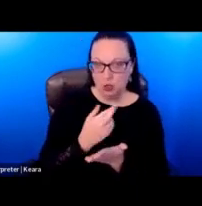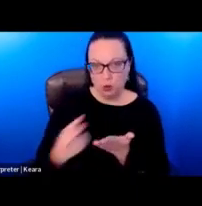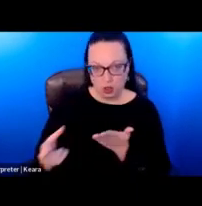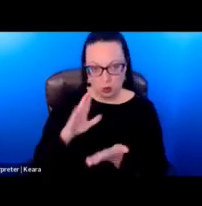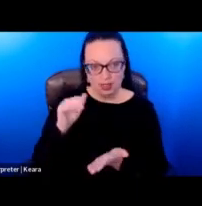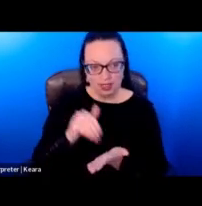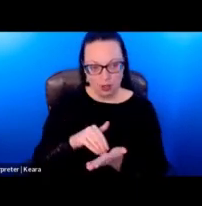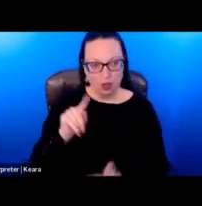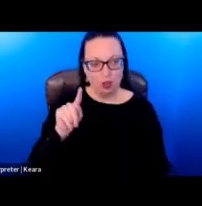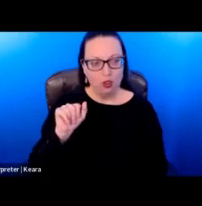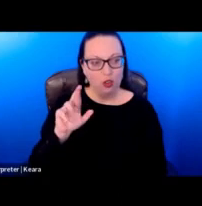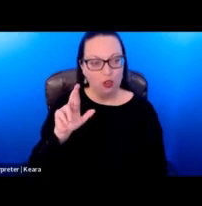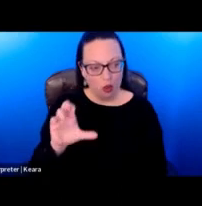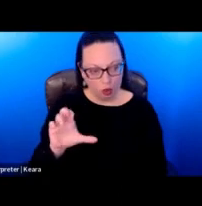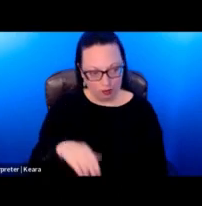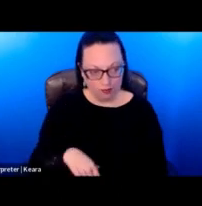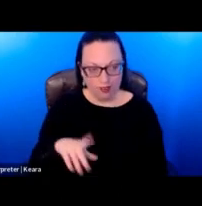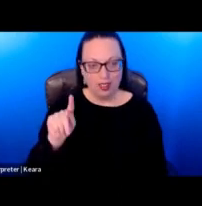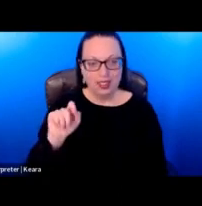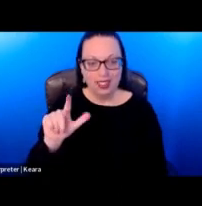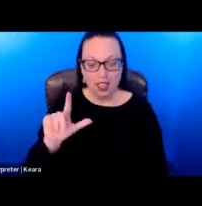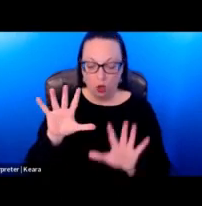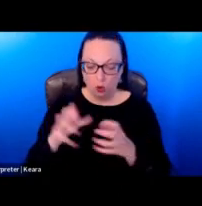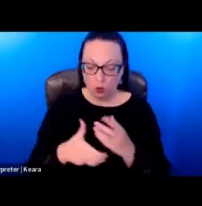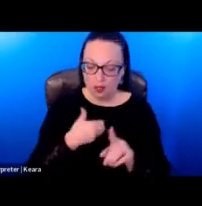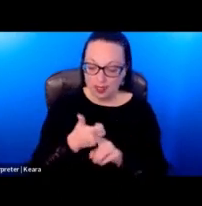TAL-Group is composed of national experts of people with